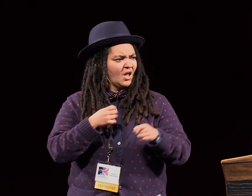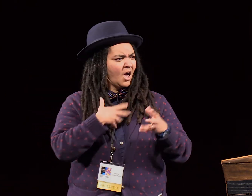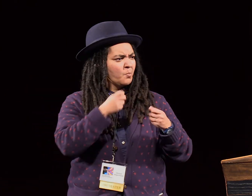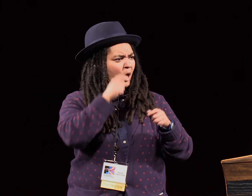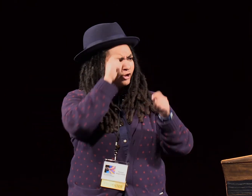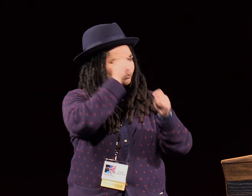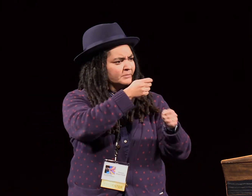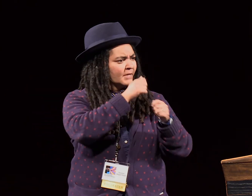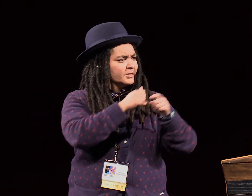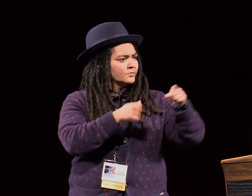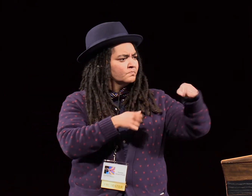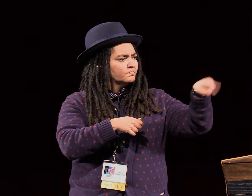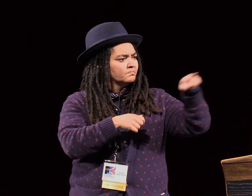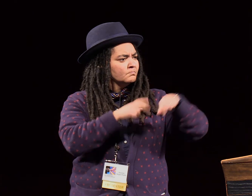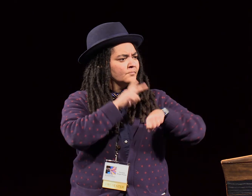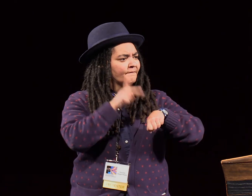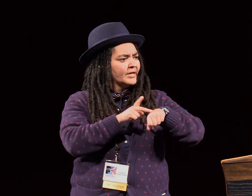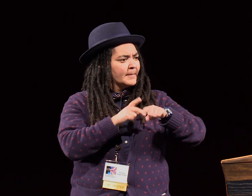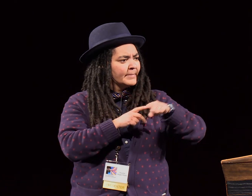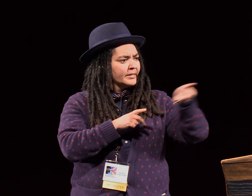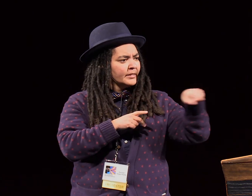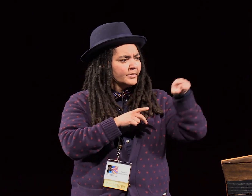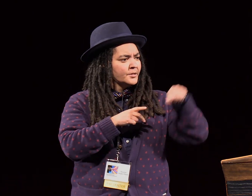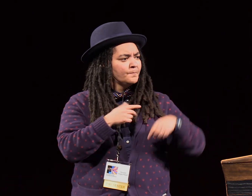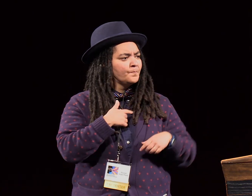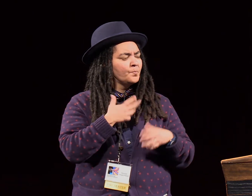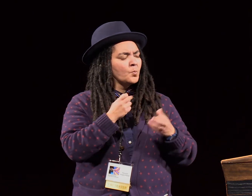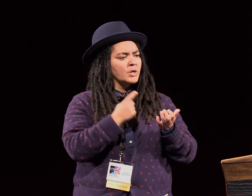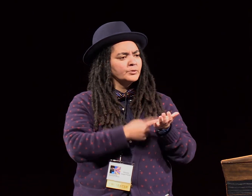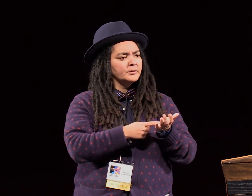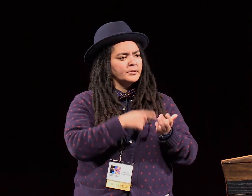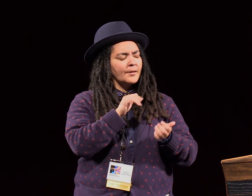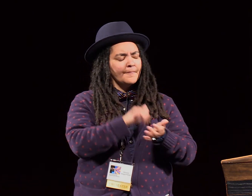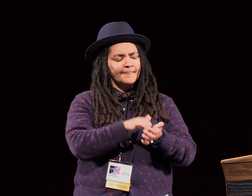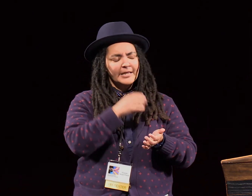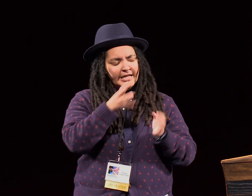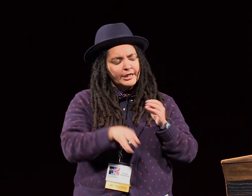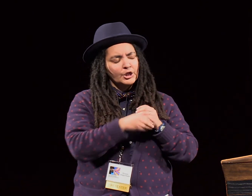and that's very important work to include in our research as well.